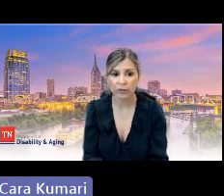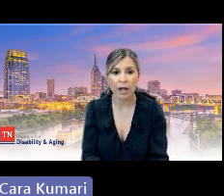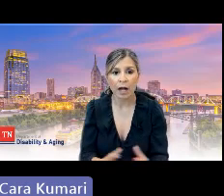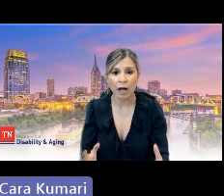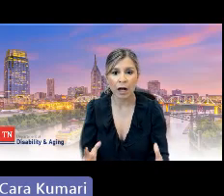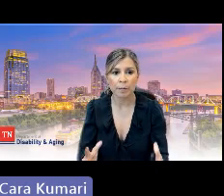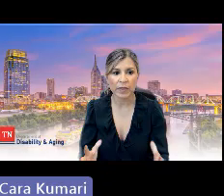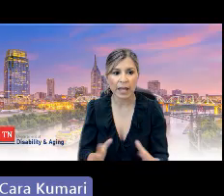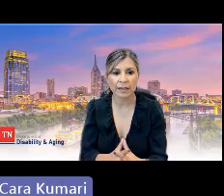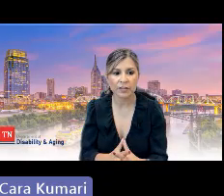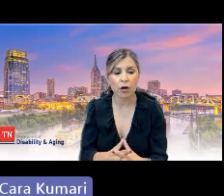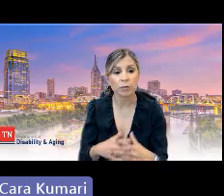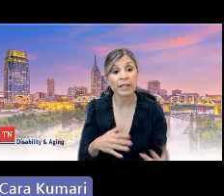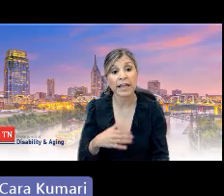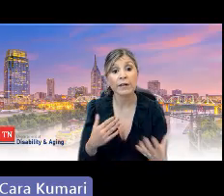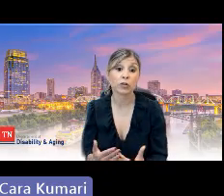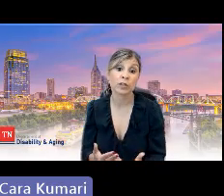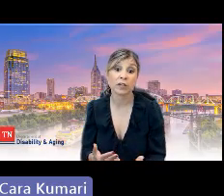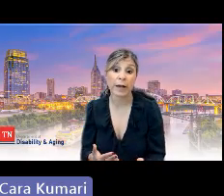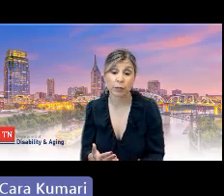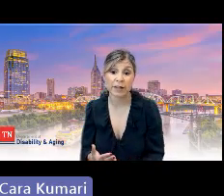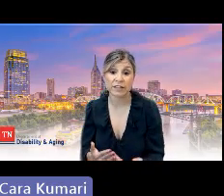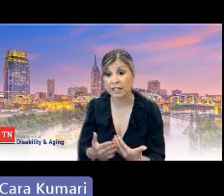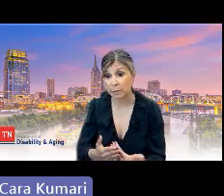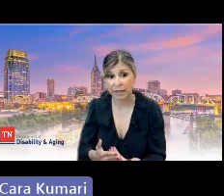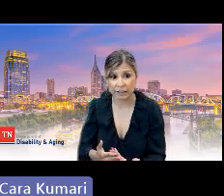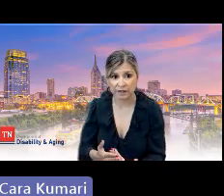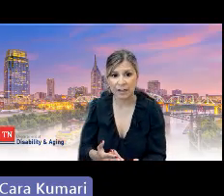it's called Medicaid Alternative Pathways to Independence.